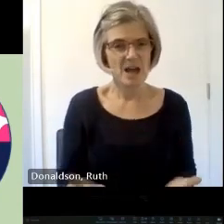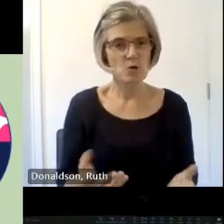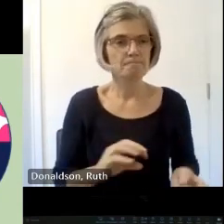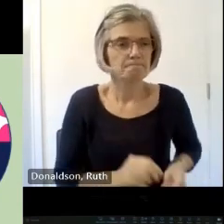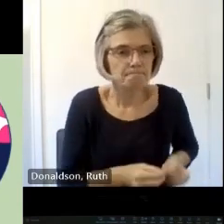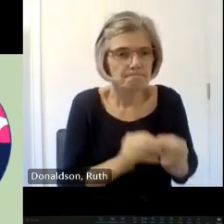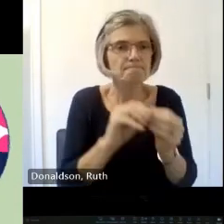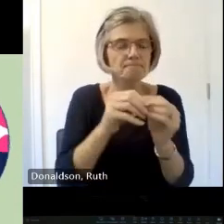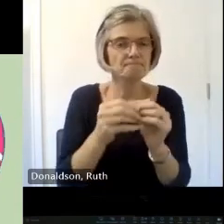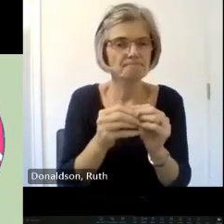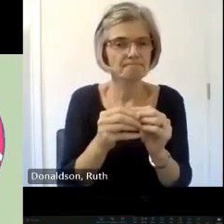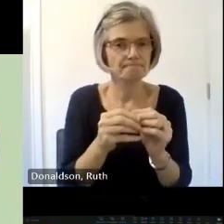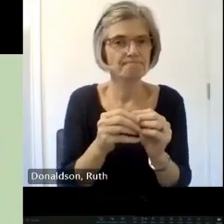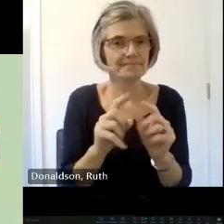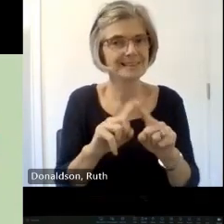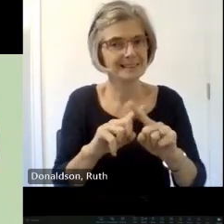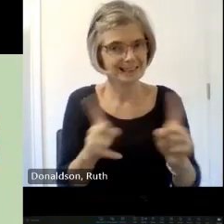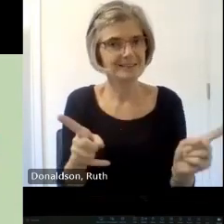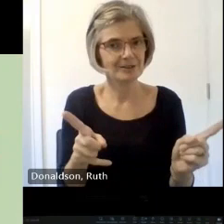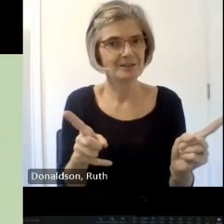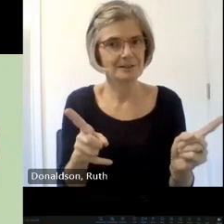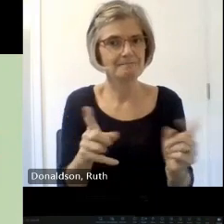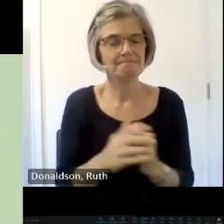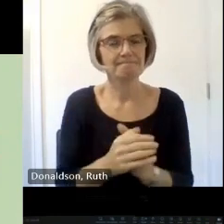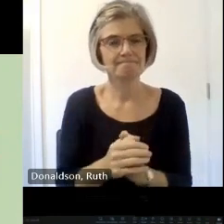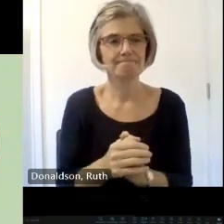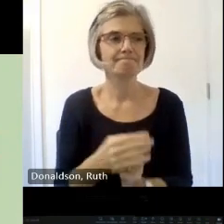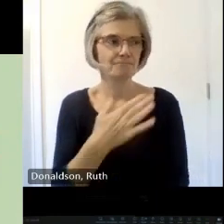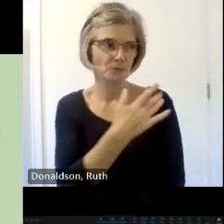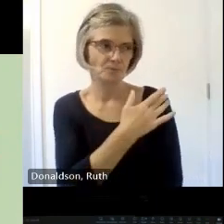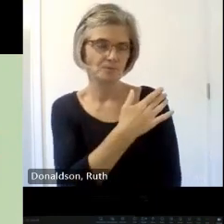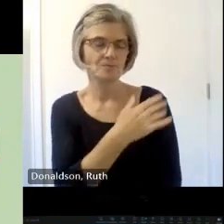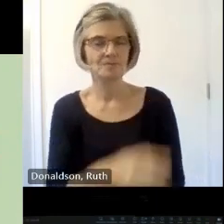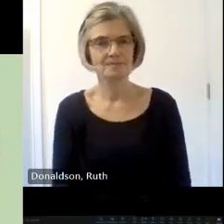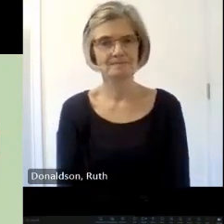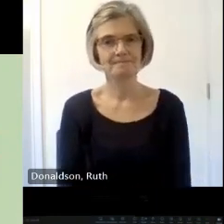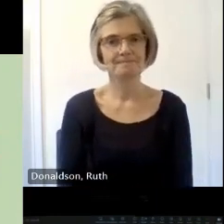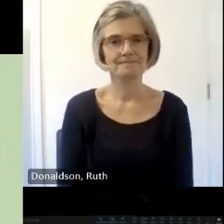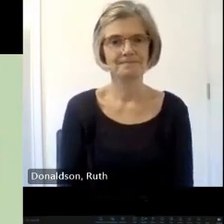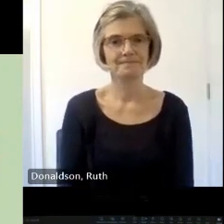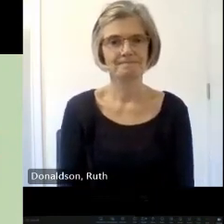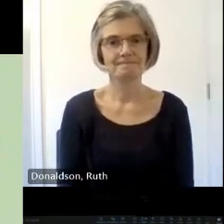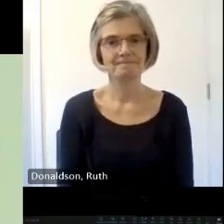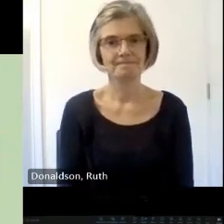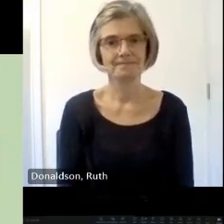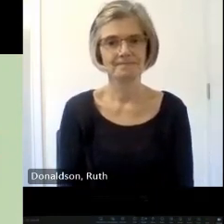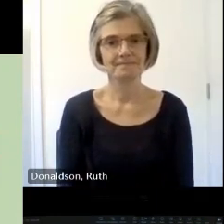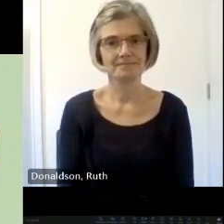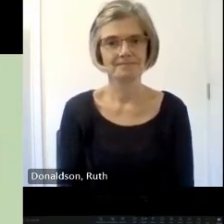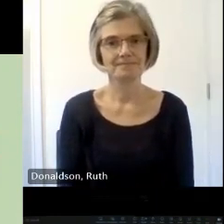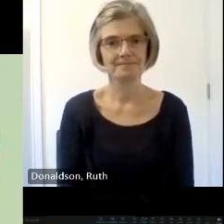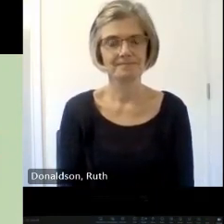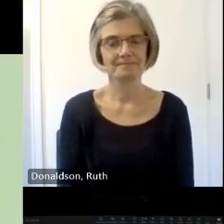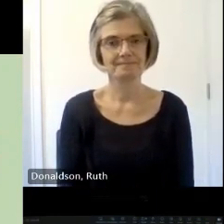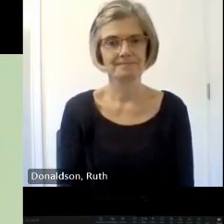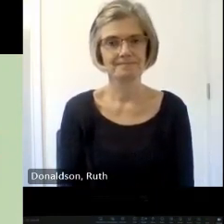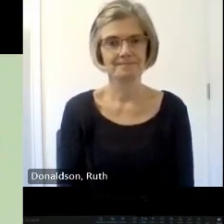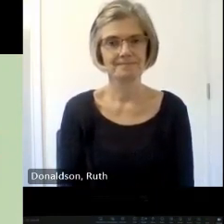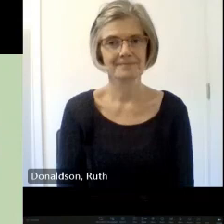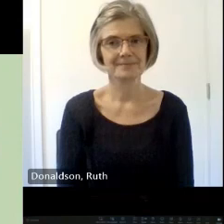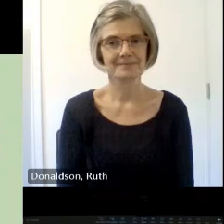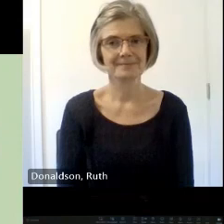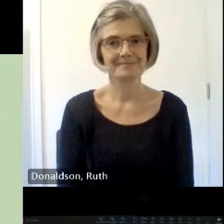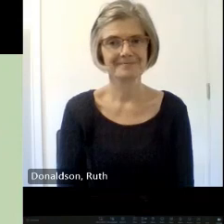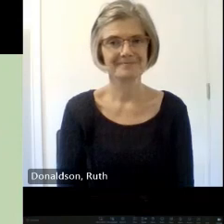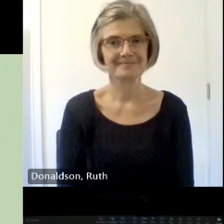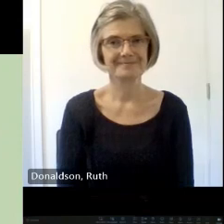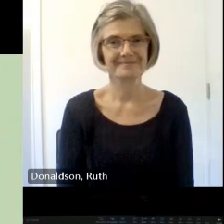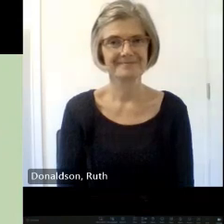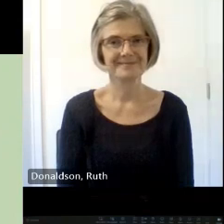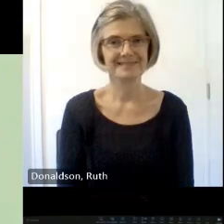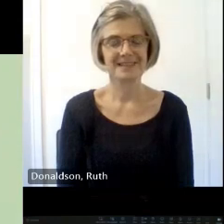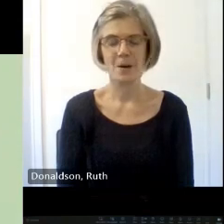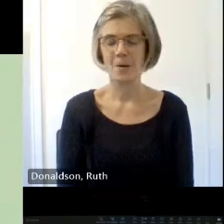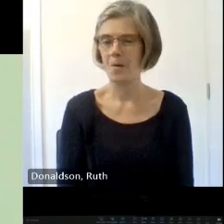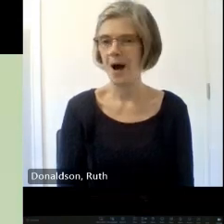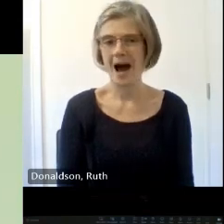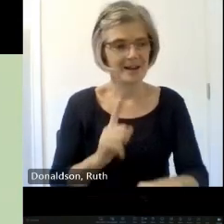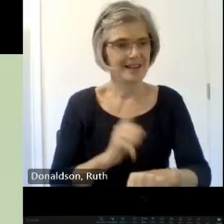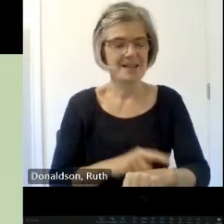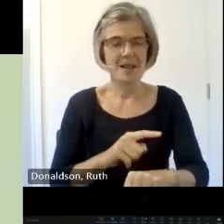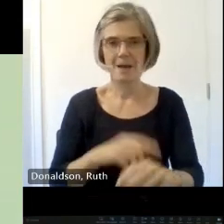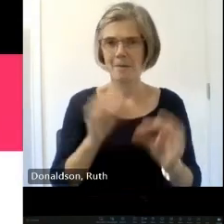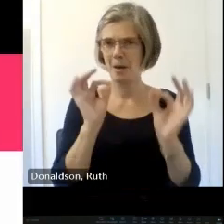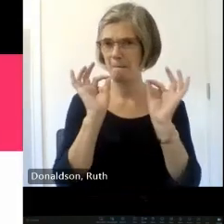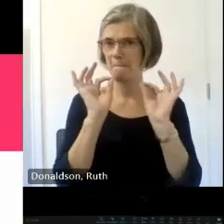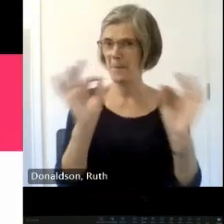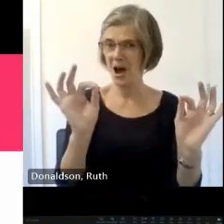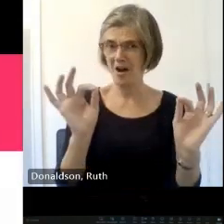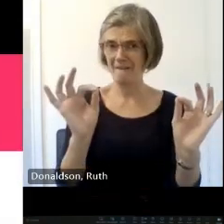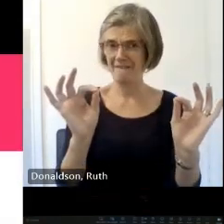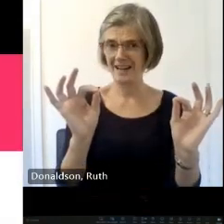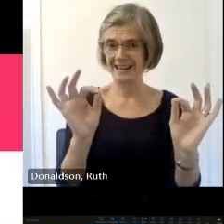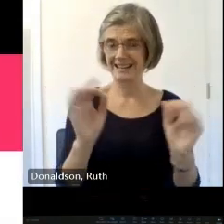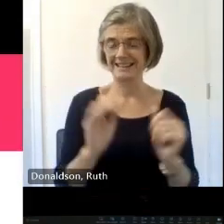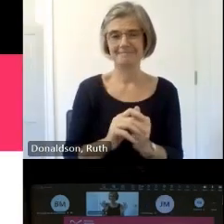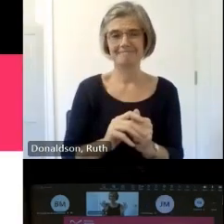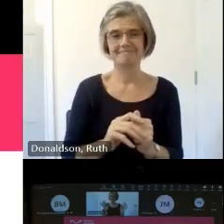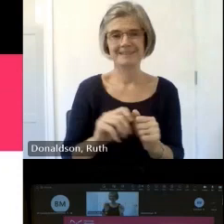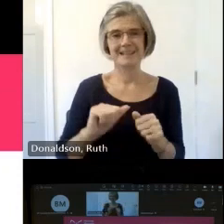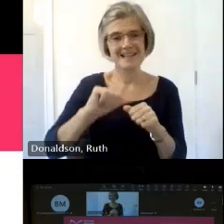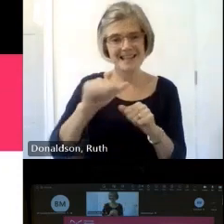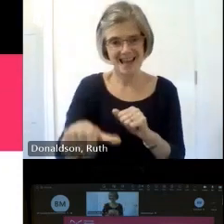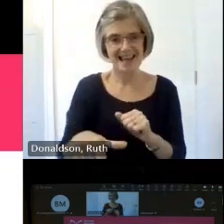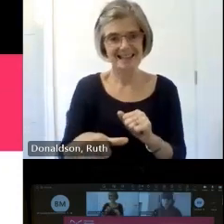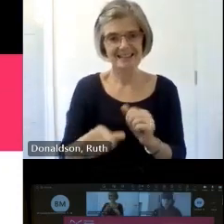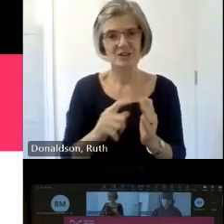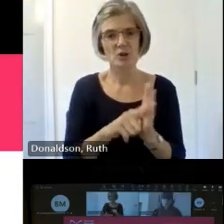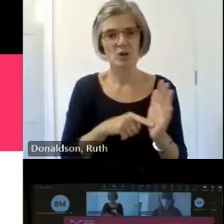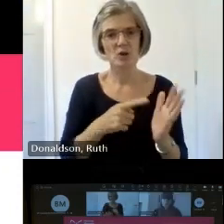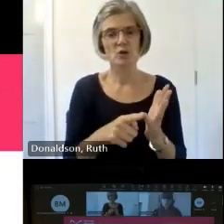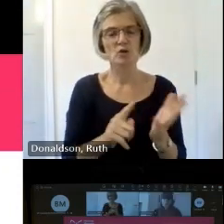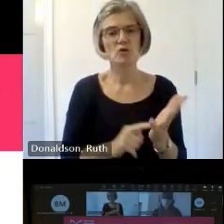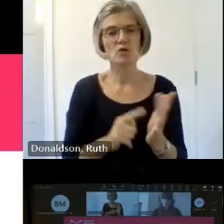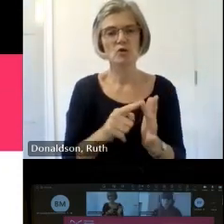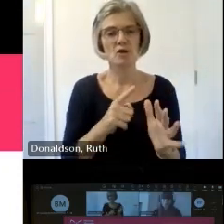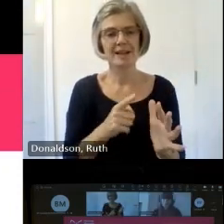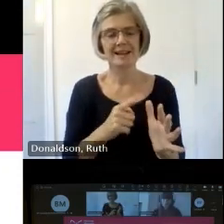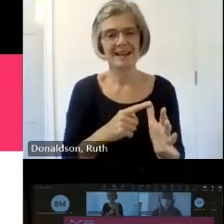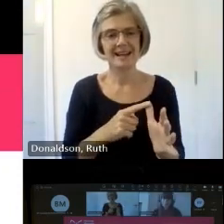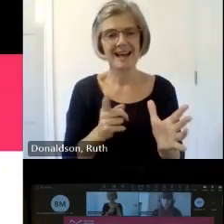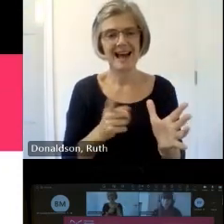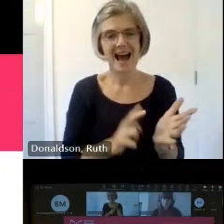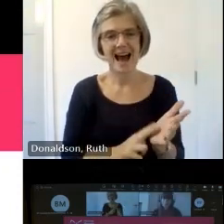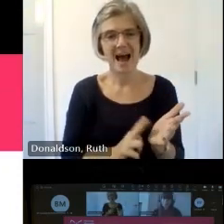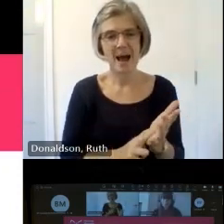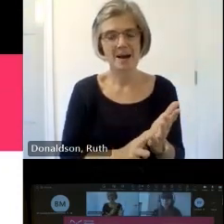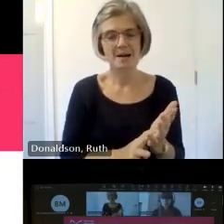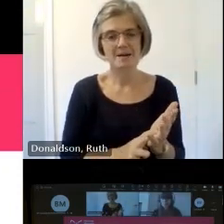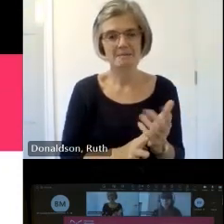ising pable today um Julian mcro from oh is that the right one I put the way around um